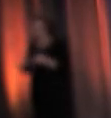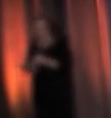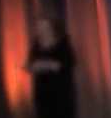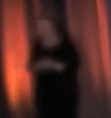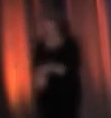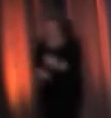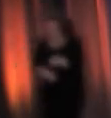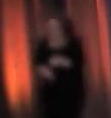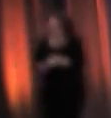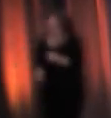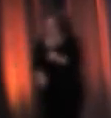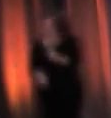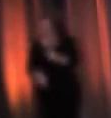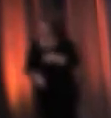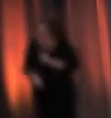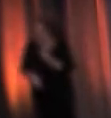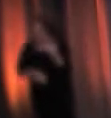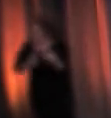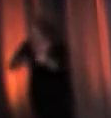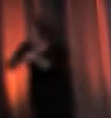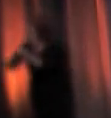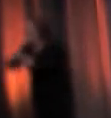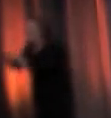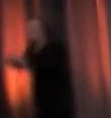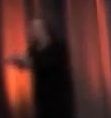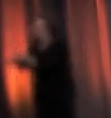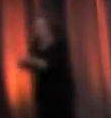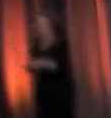the sensory turn in Museum studies it exposes the limited